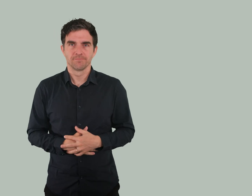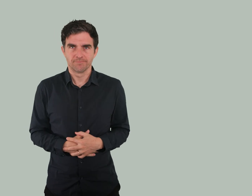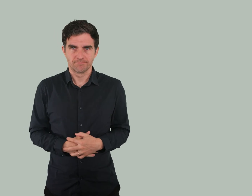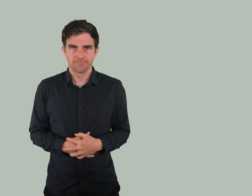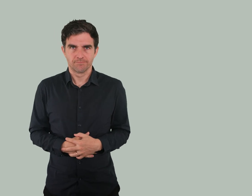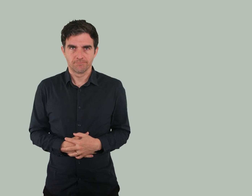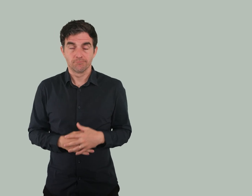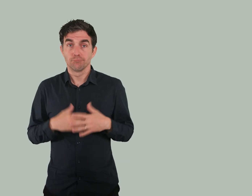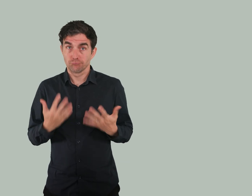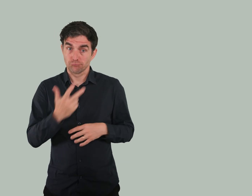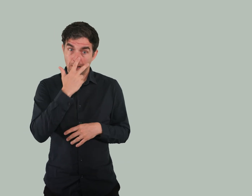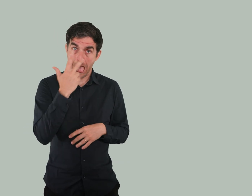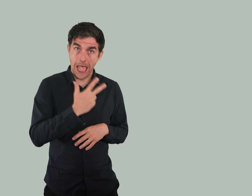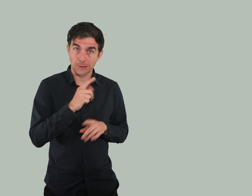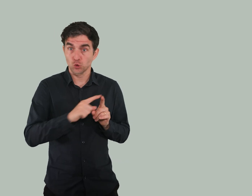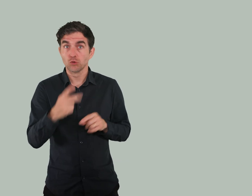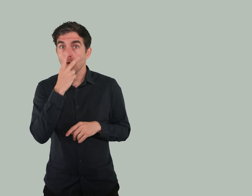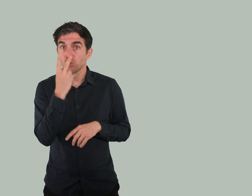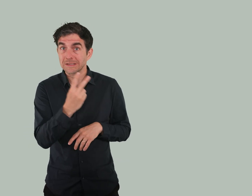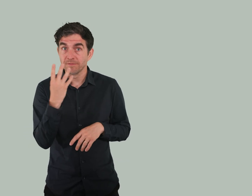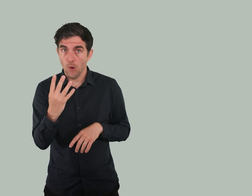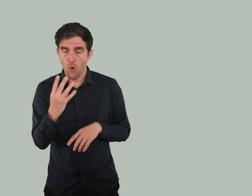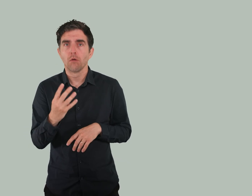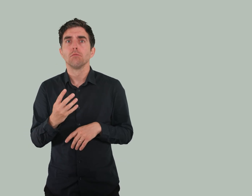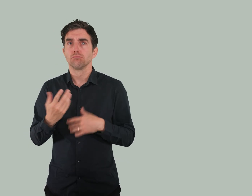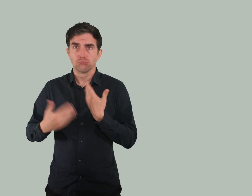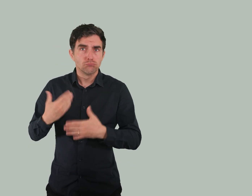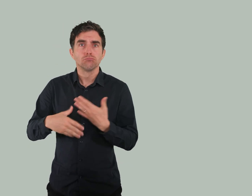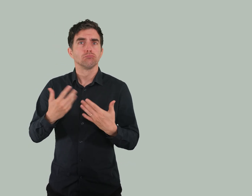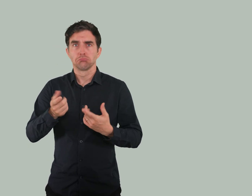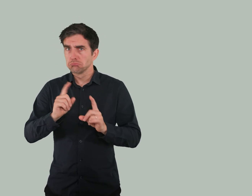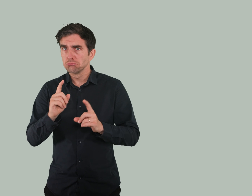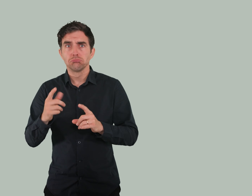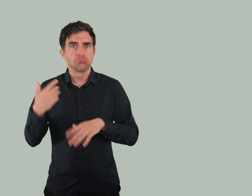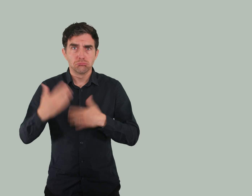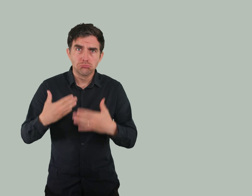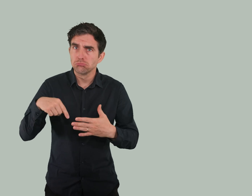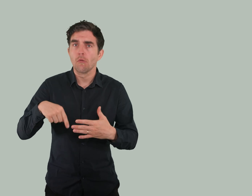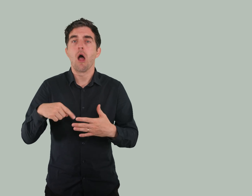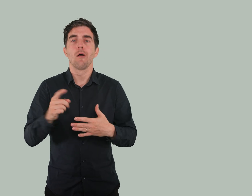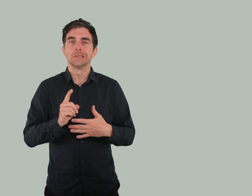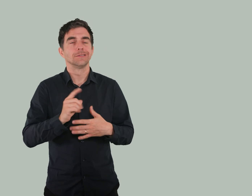224. For 18- to 24-year-olds, the direction of travel